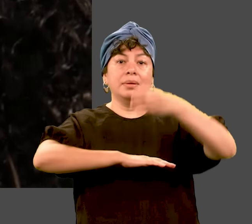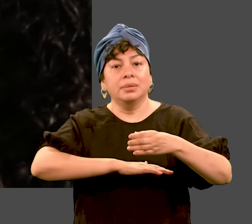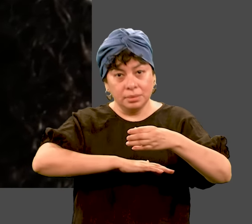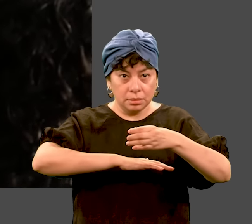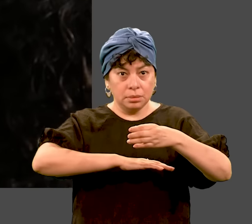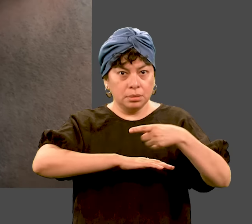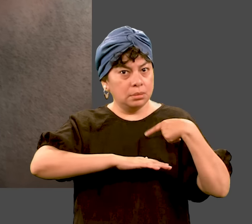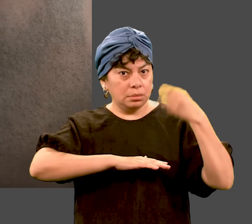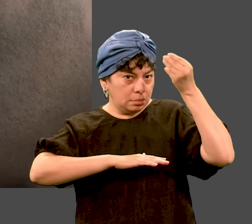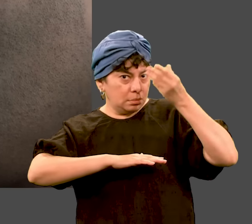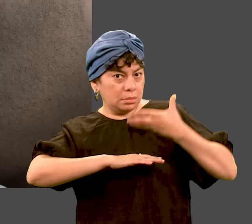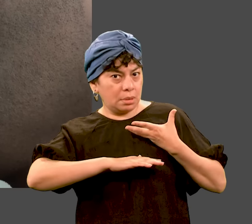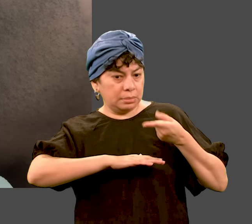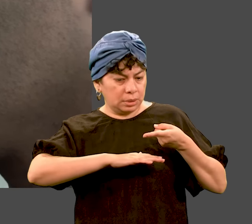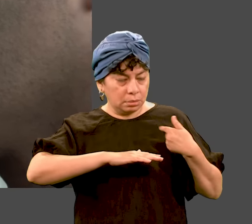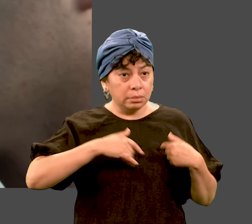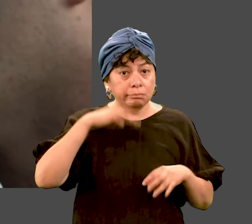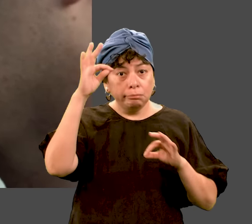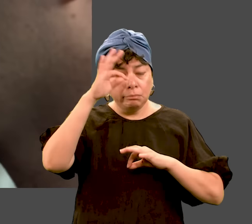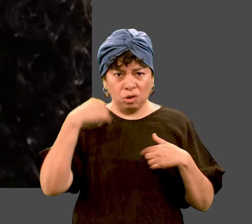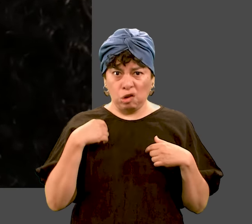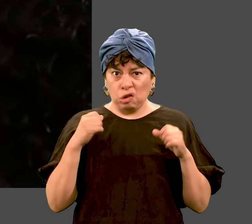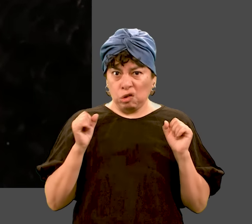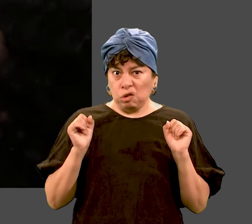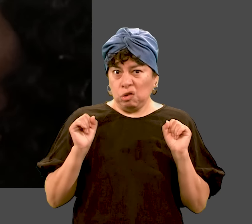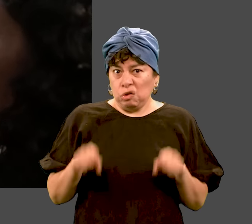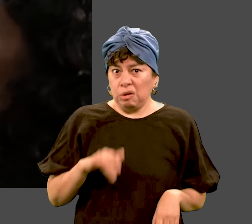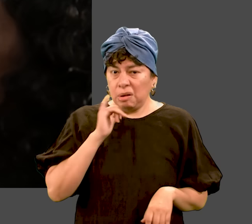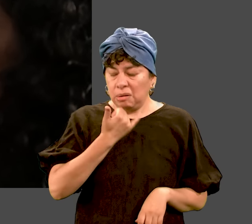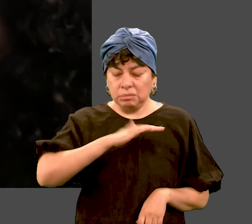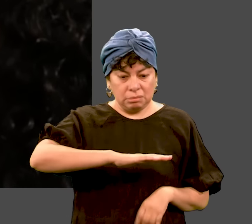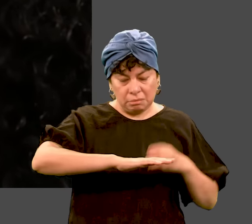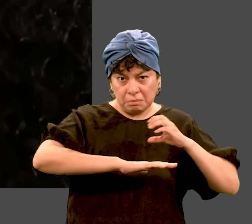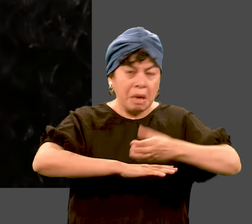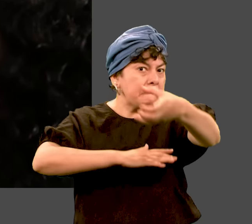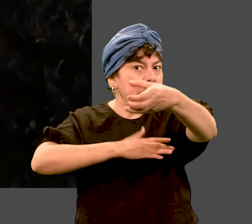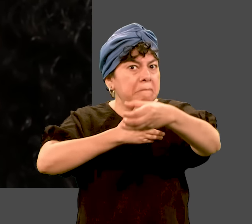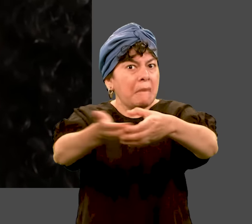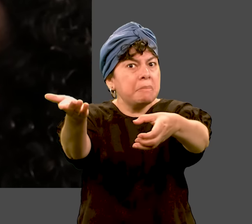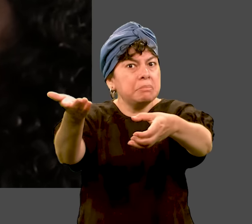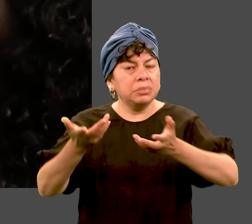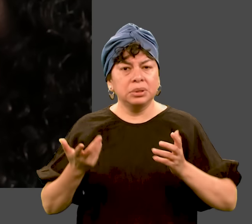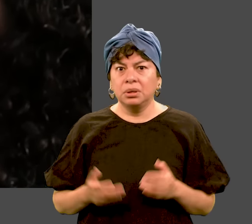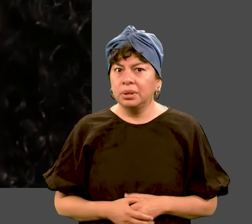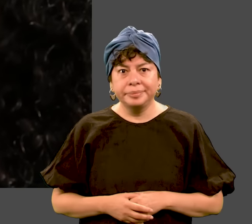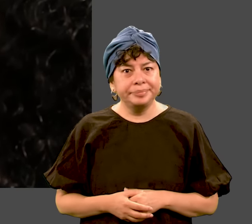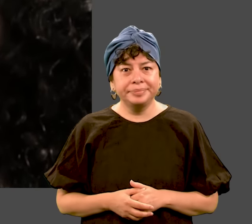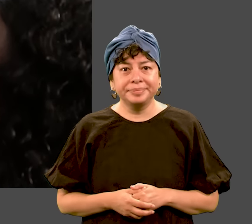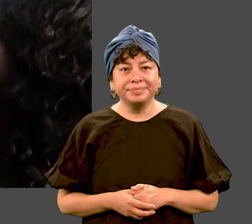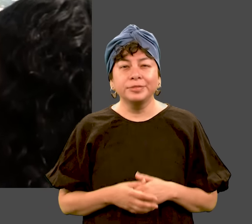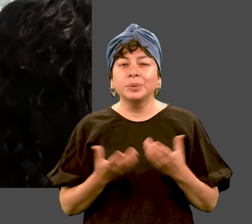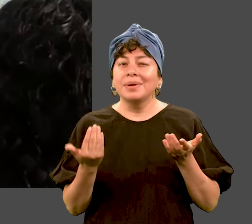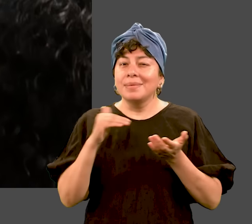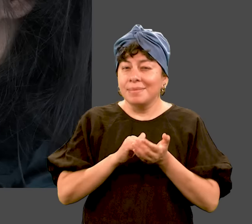instead of putting a cup on the table and not touching me. And I knock it right over because I don't even know that it’s there. So again, Protactile's for everyone.